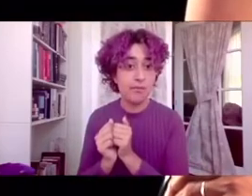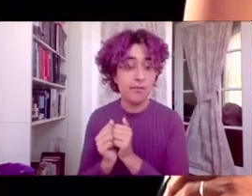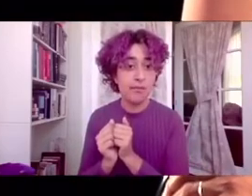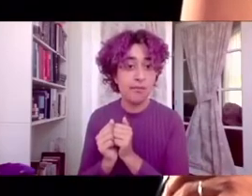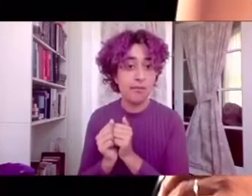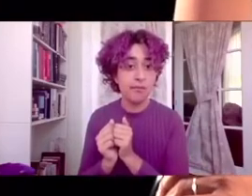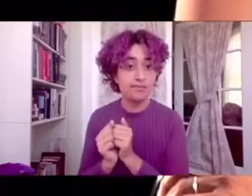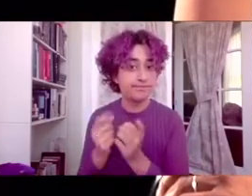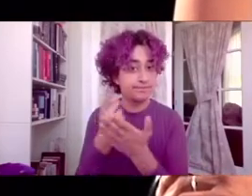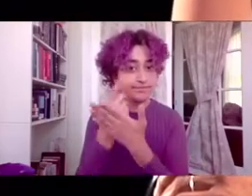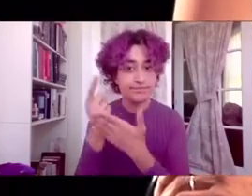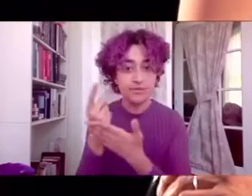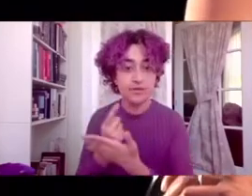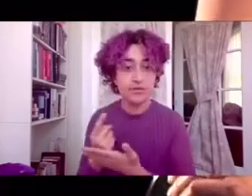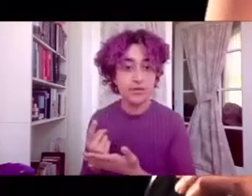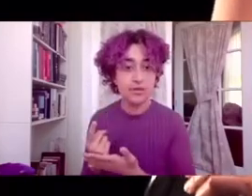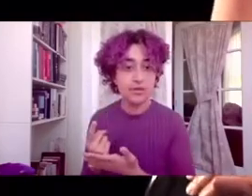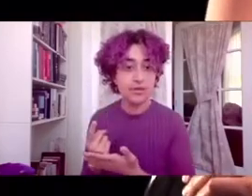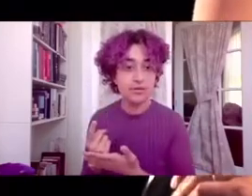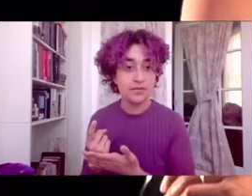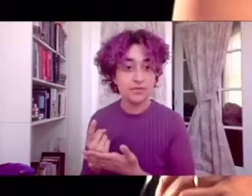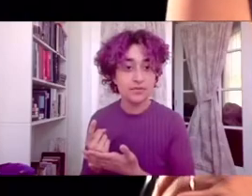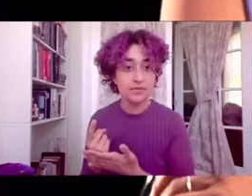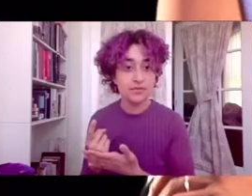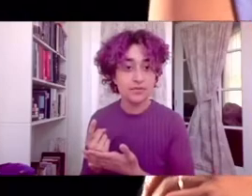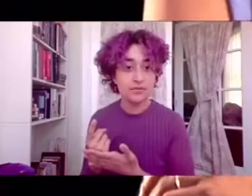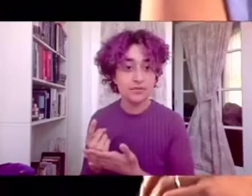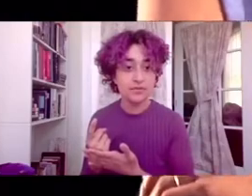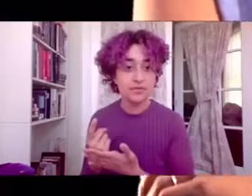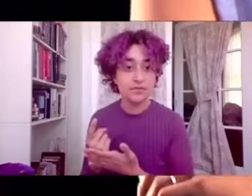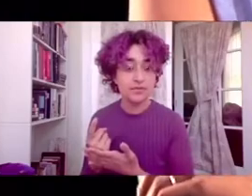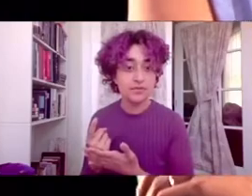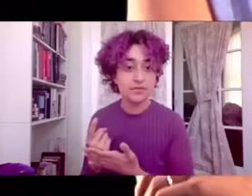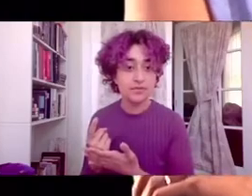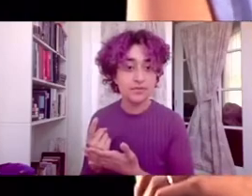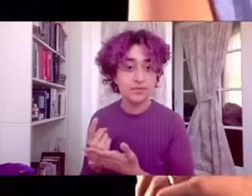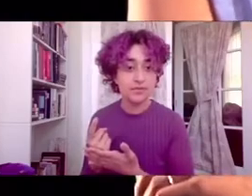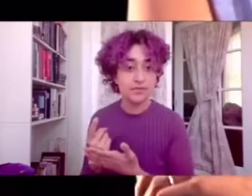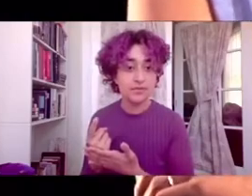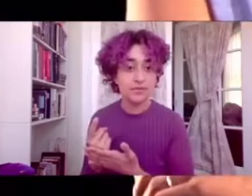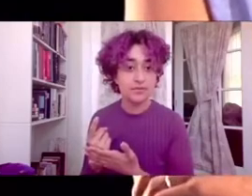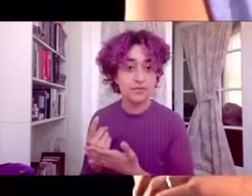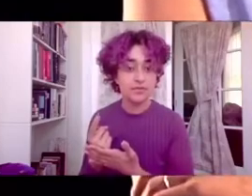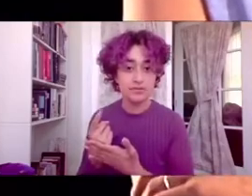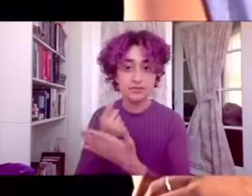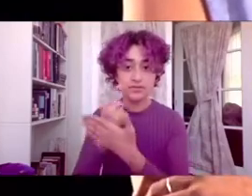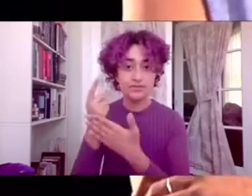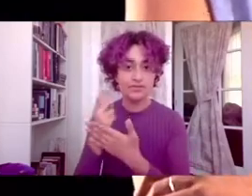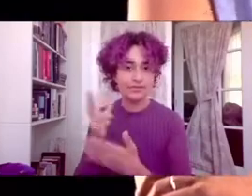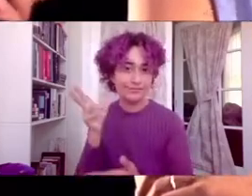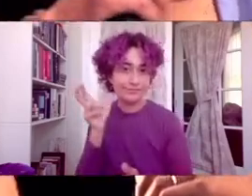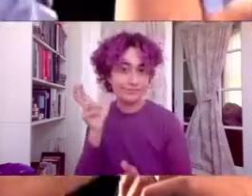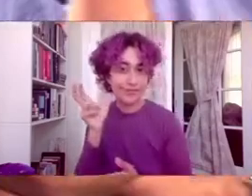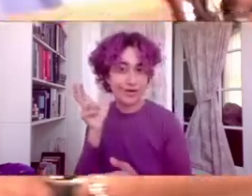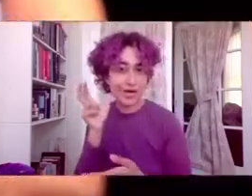Every week, I get my check. Give me that mic girl.